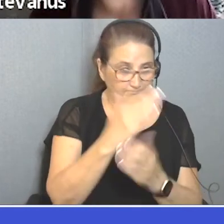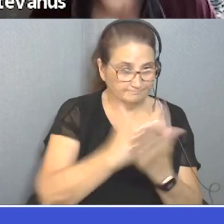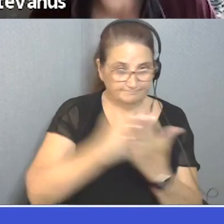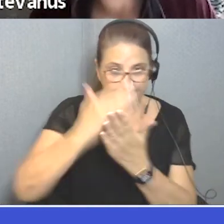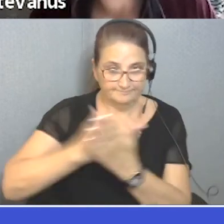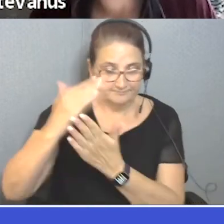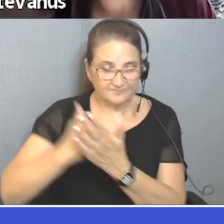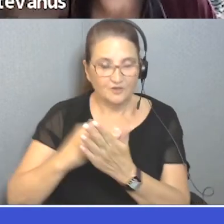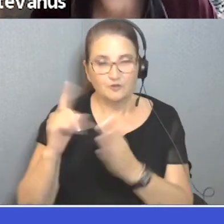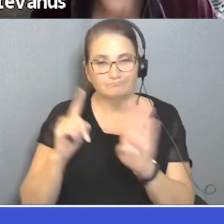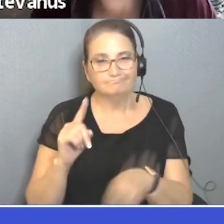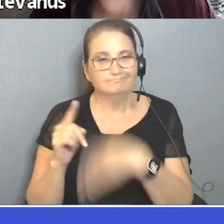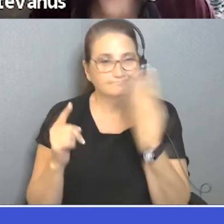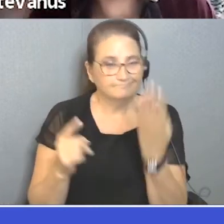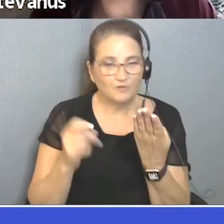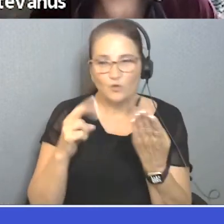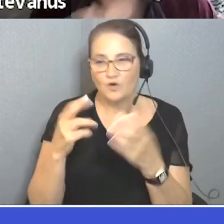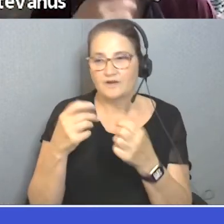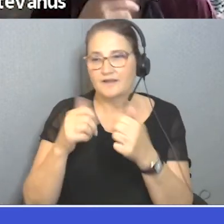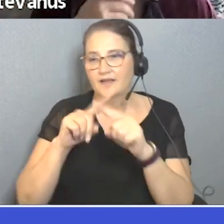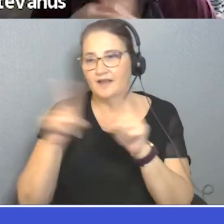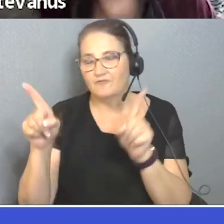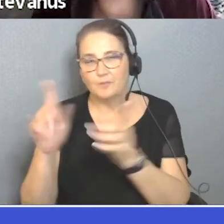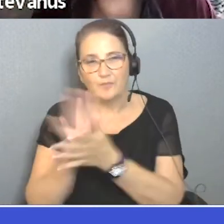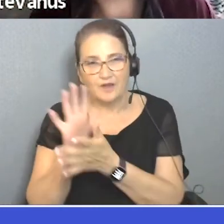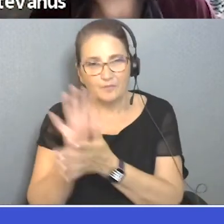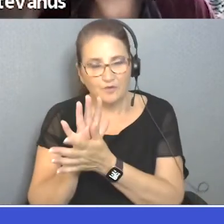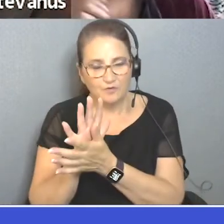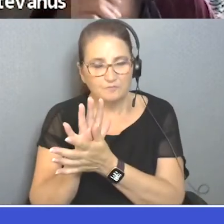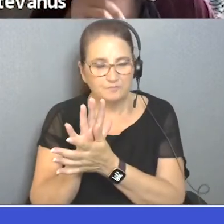If you filled up your piece of paper, I invite you to use the back or separate